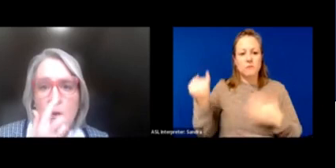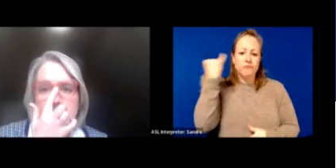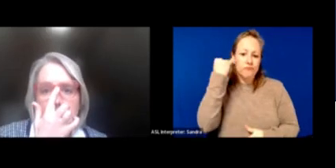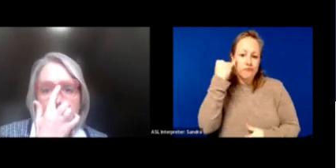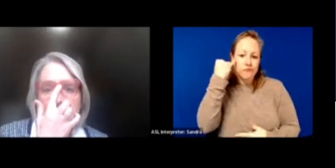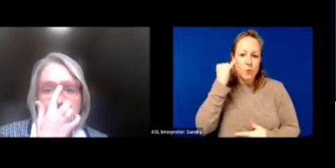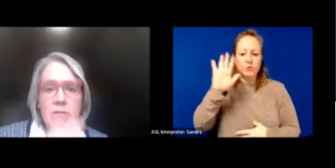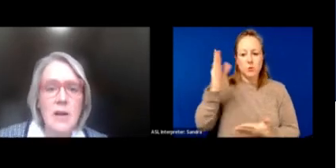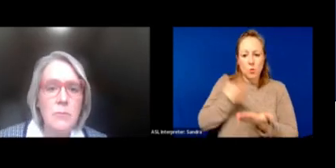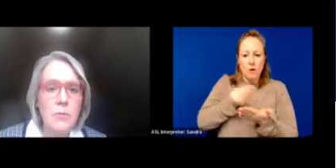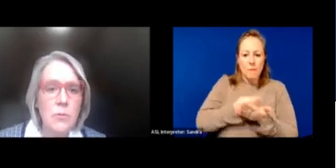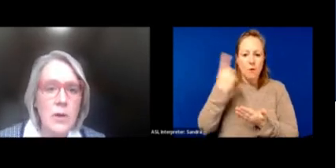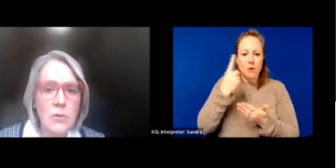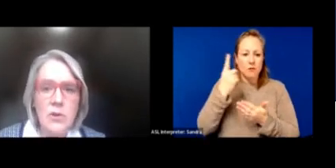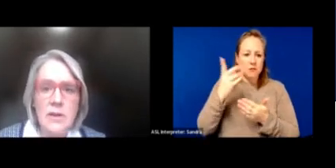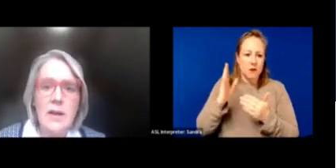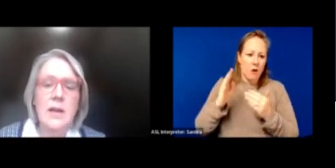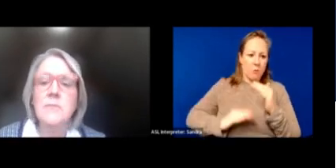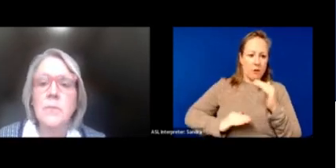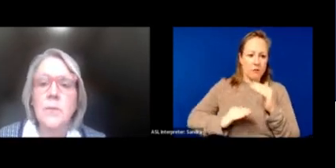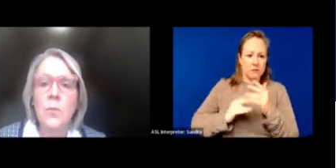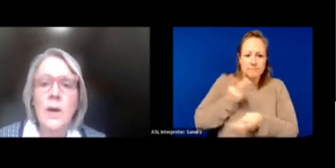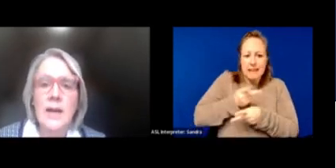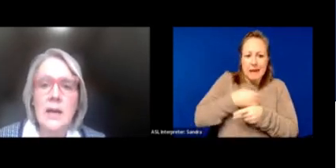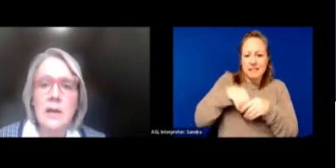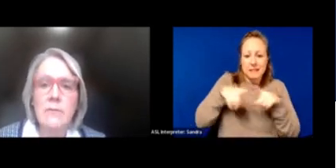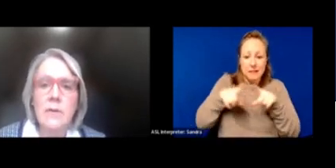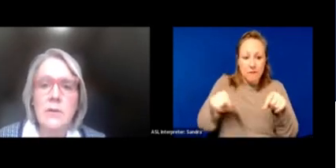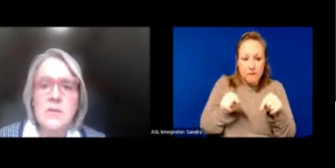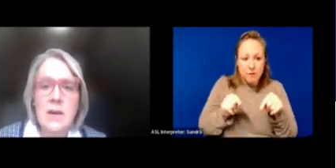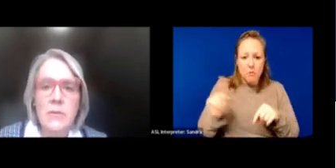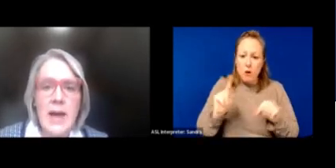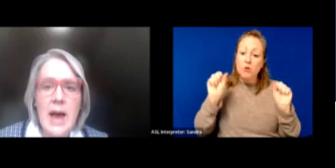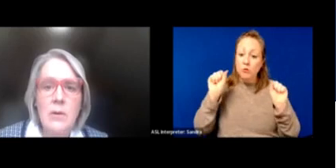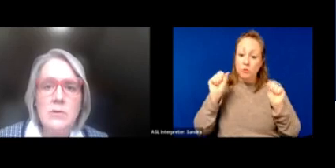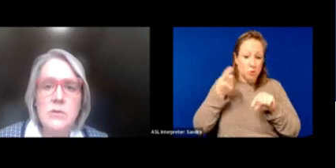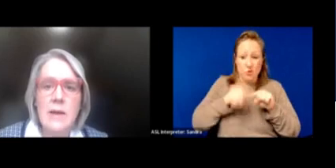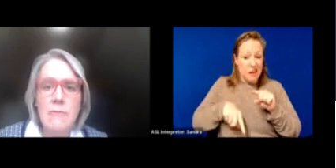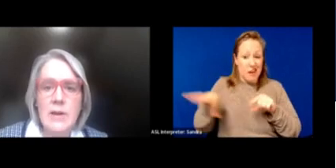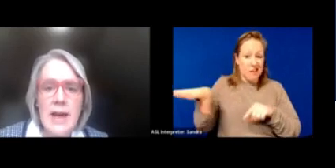always kept in an envelope, where you couldn't get it? What if you spent three hours every